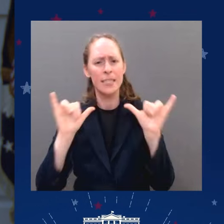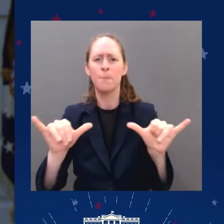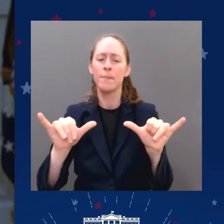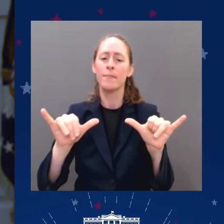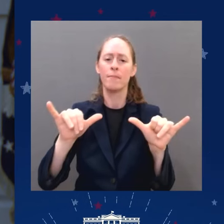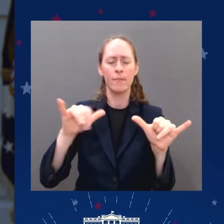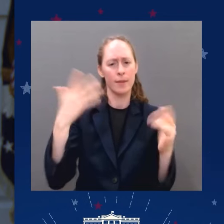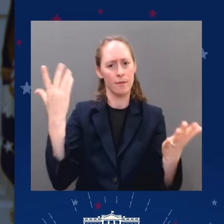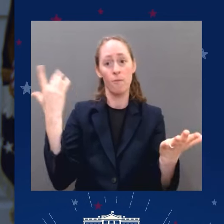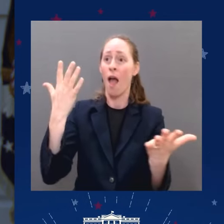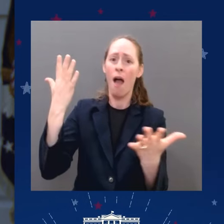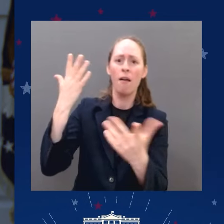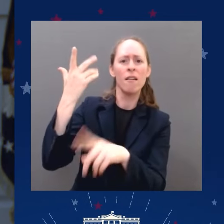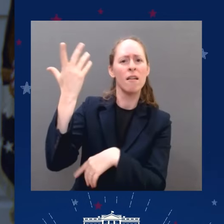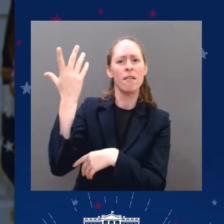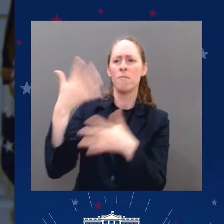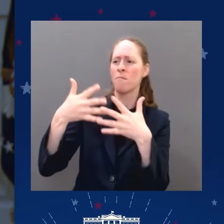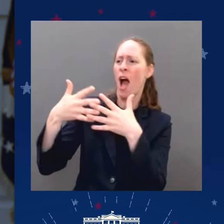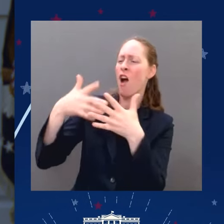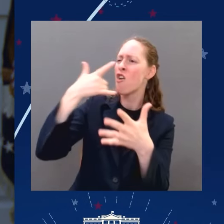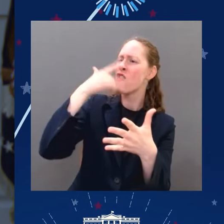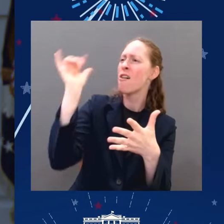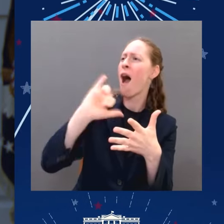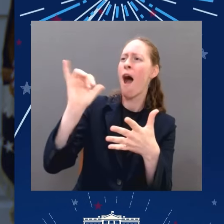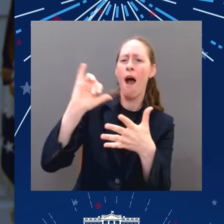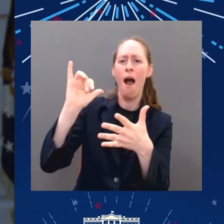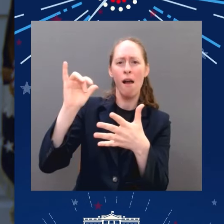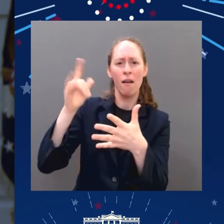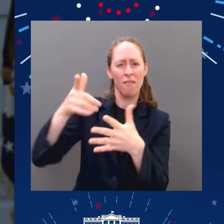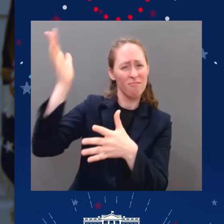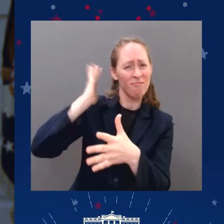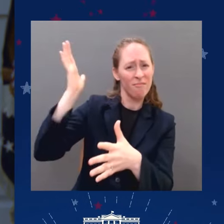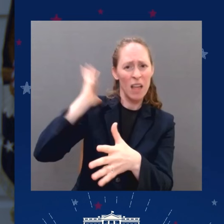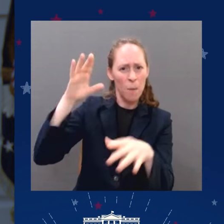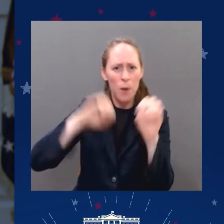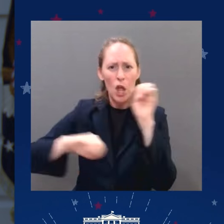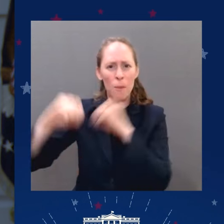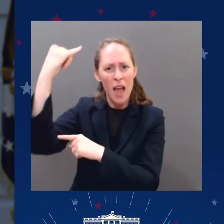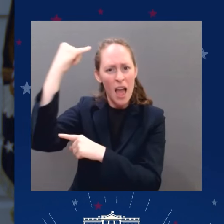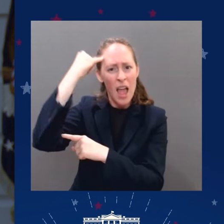their meaning is real, vivid, and continually unfolding. (Baby cries.) Don't worry, we got babies at home.